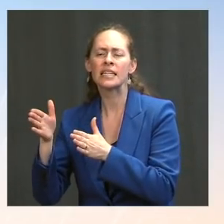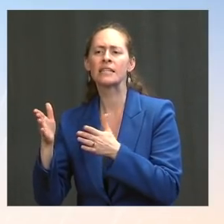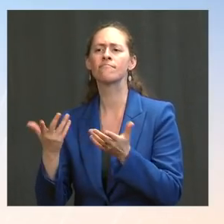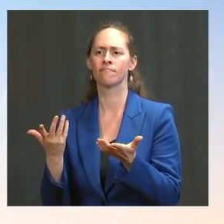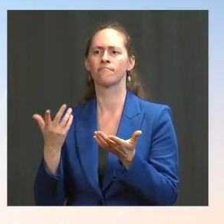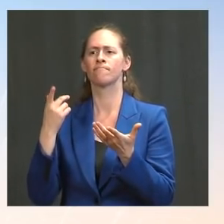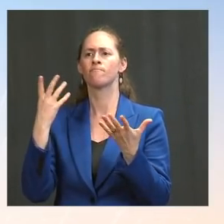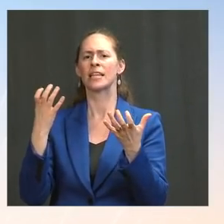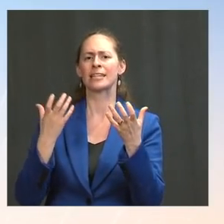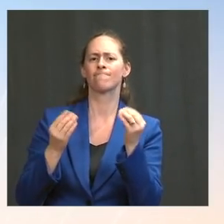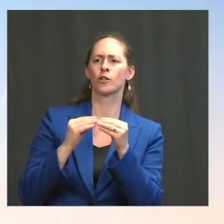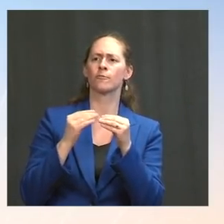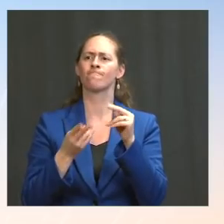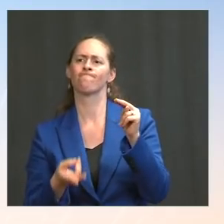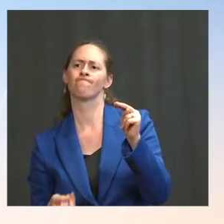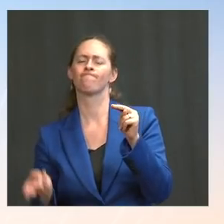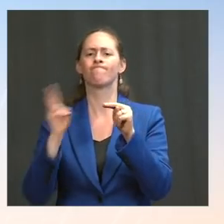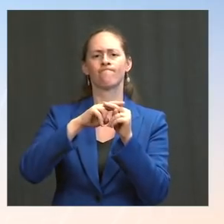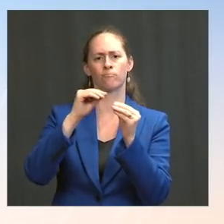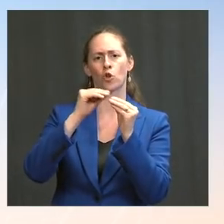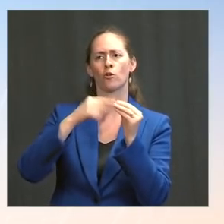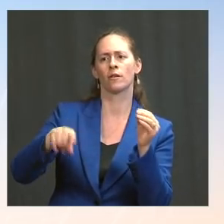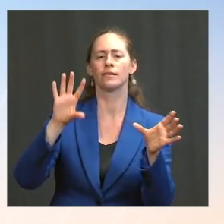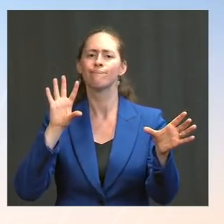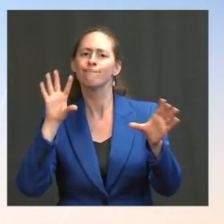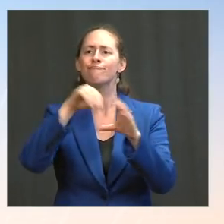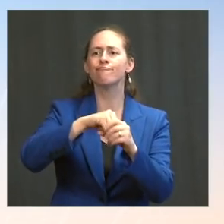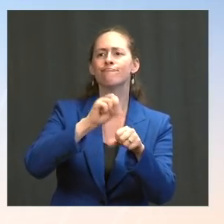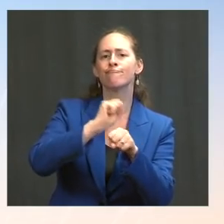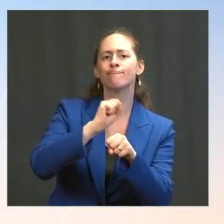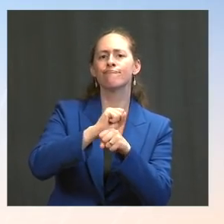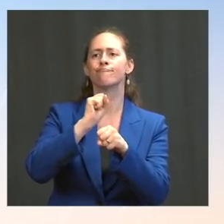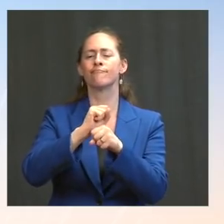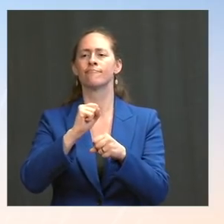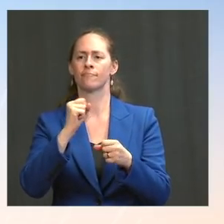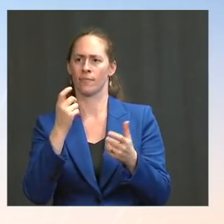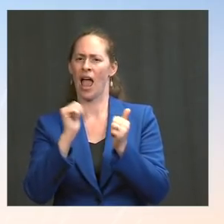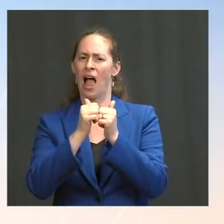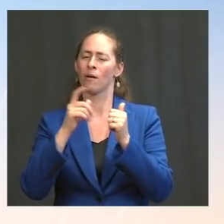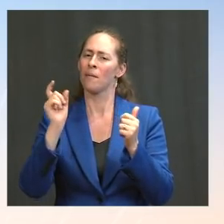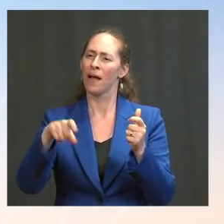increase the productive capacity of the economy by having -- driving inclusive growth, shared growth,